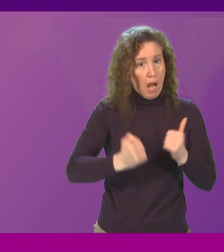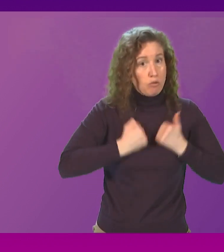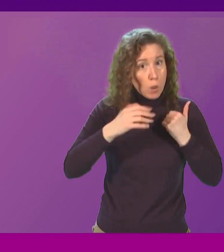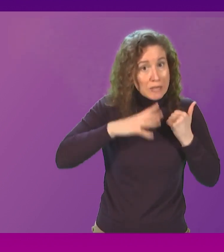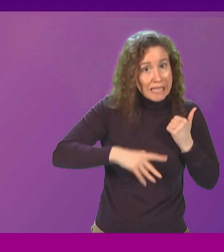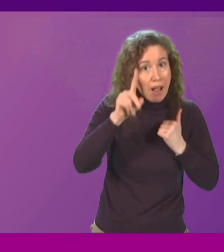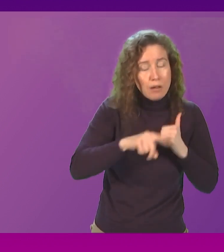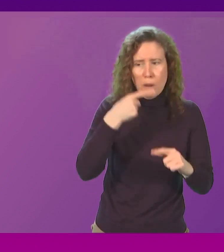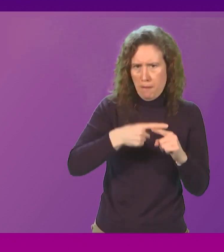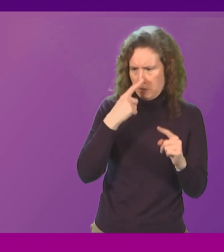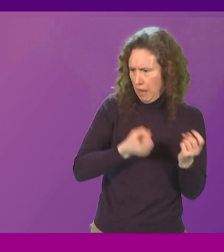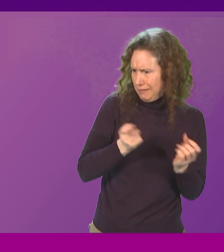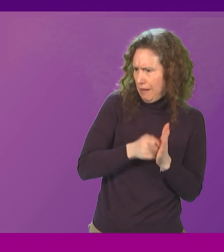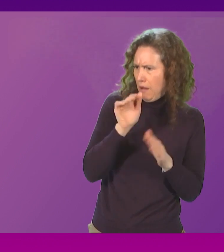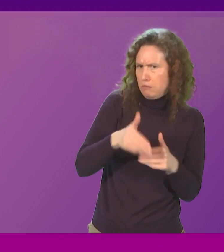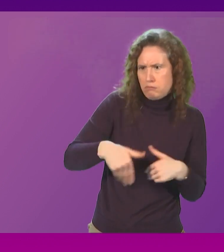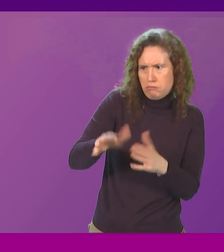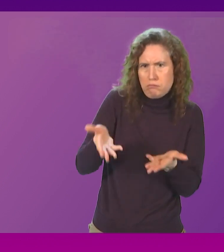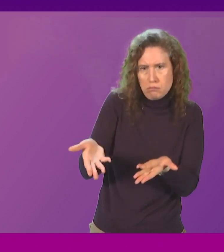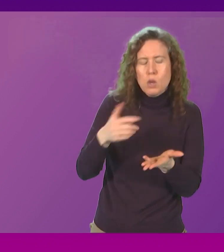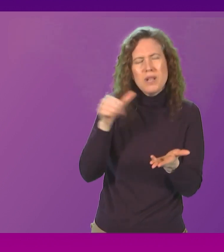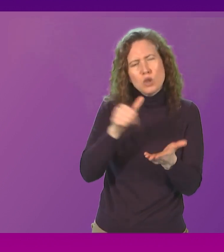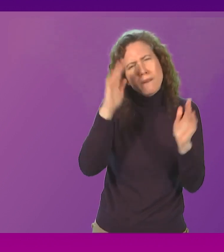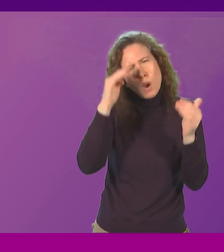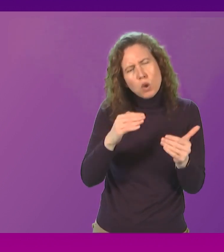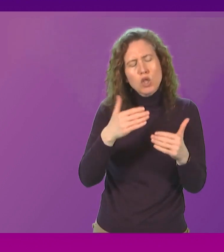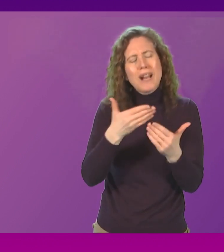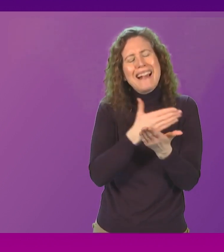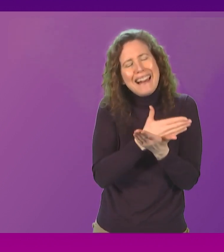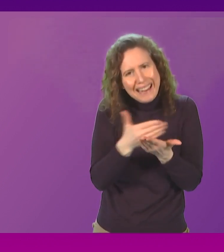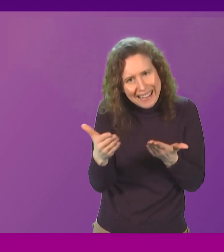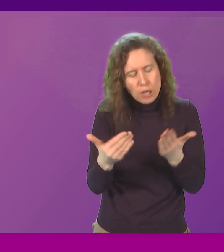I think that we should focus on renewable, clean, green renewable energy.